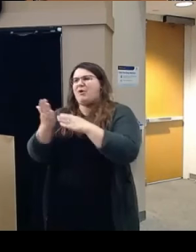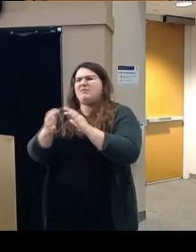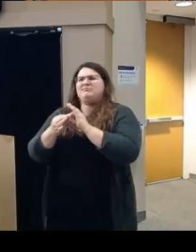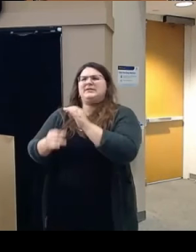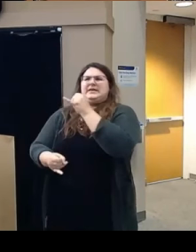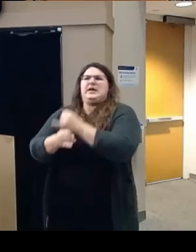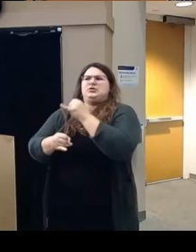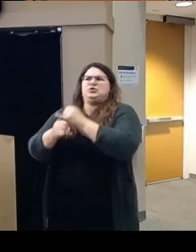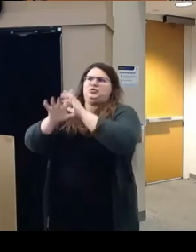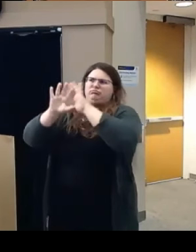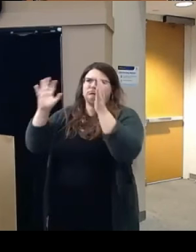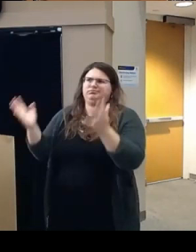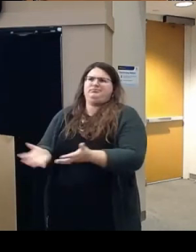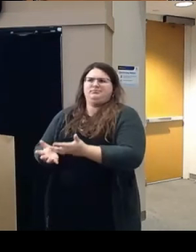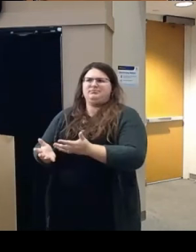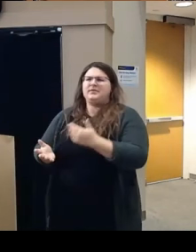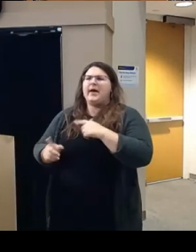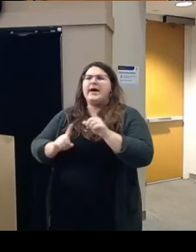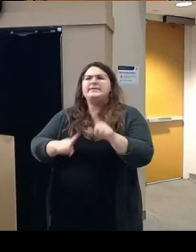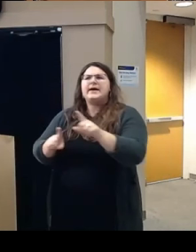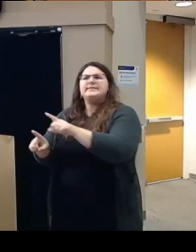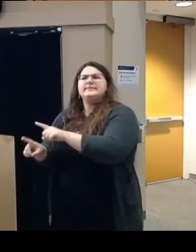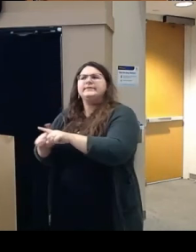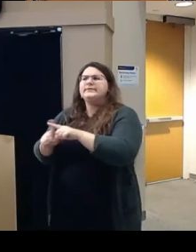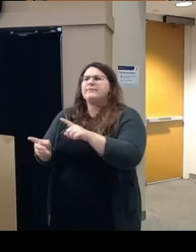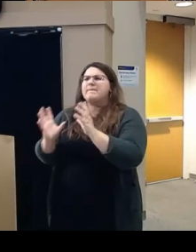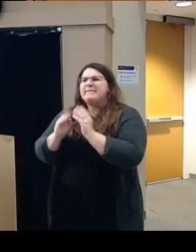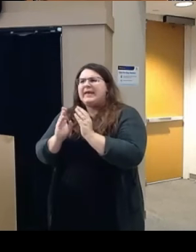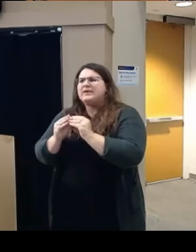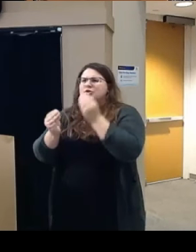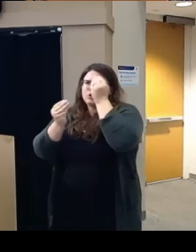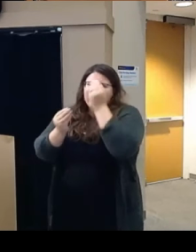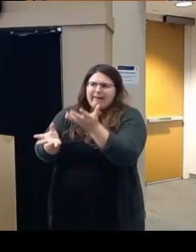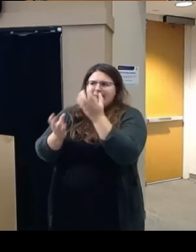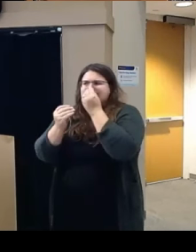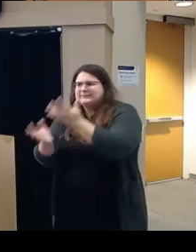throughout the institution and um help disseminate information that is coming from the institution